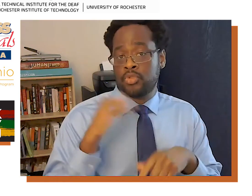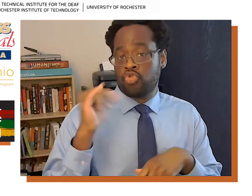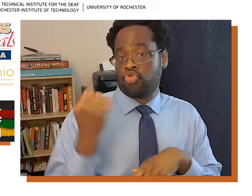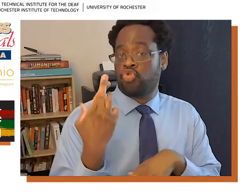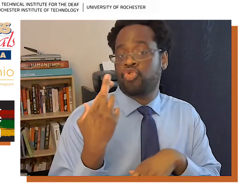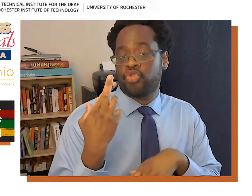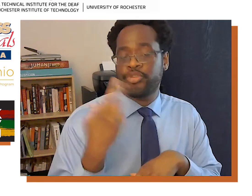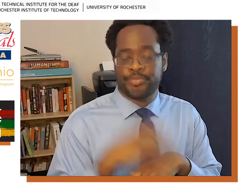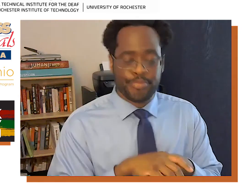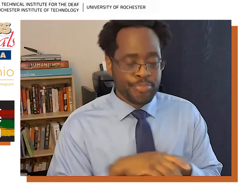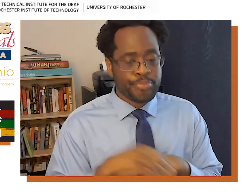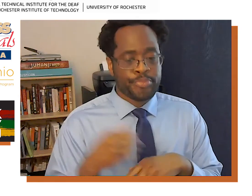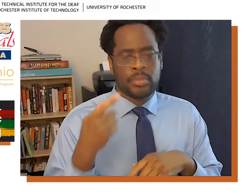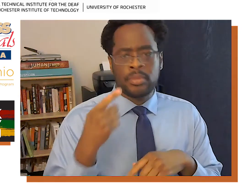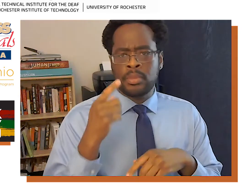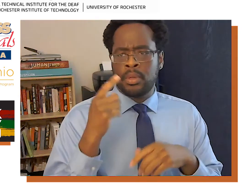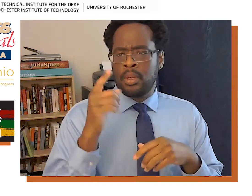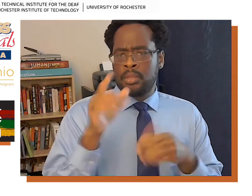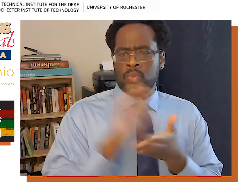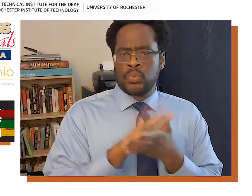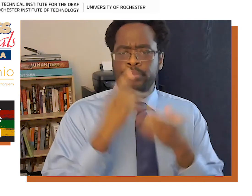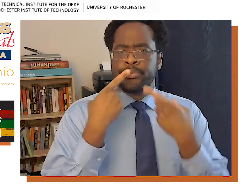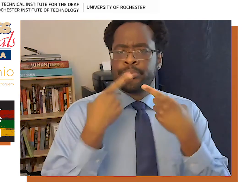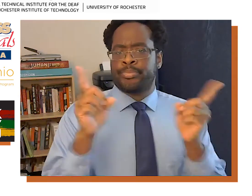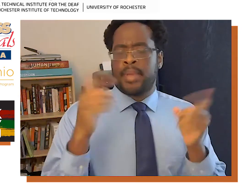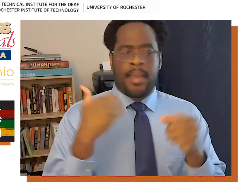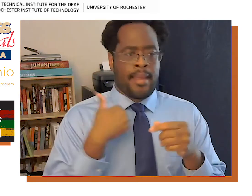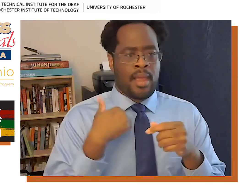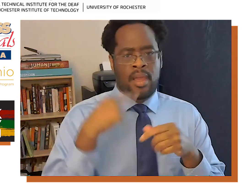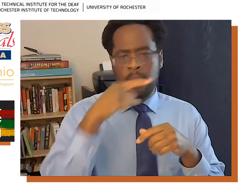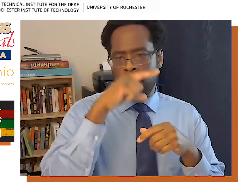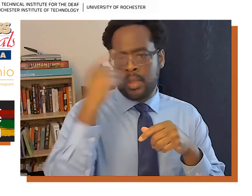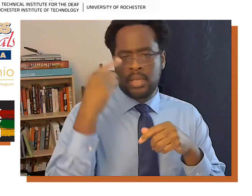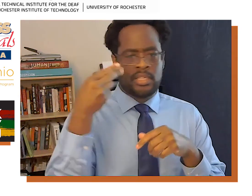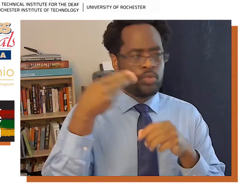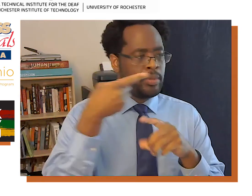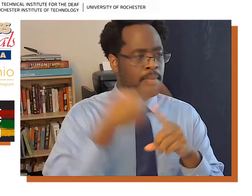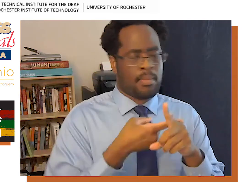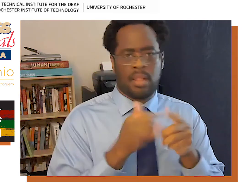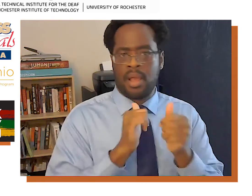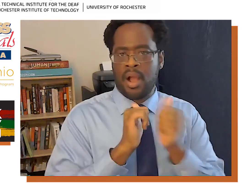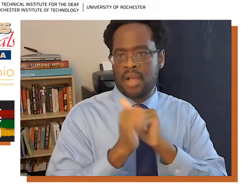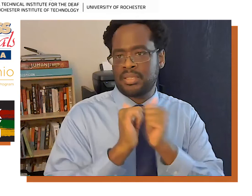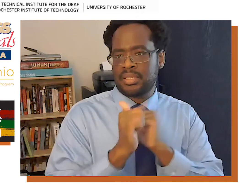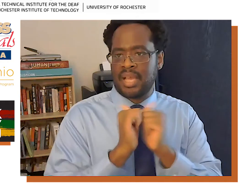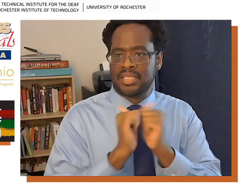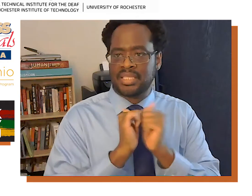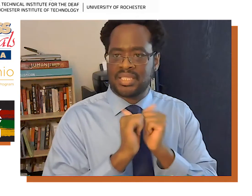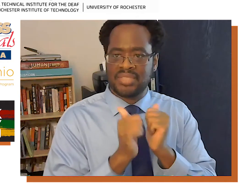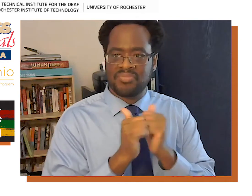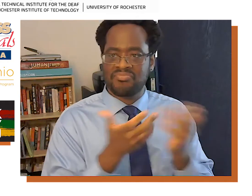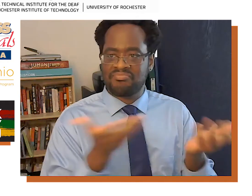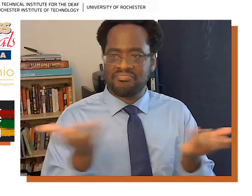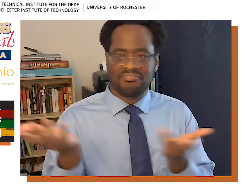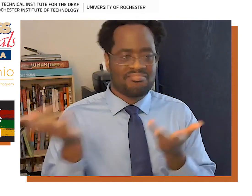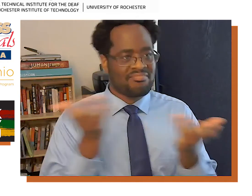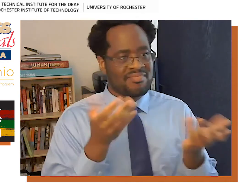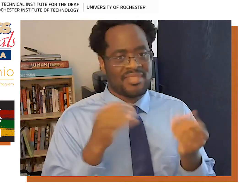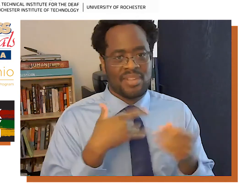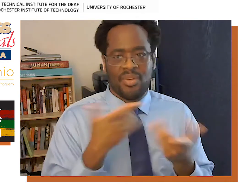so during this time, I was a junior in high school, and there was an announcement about a Black History Month contest.